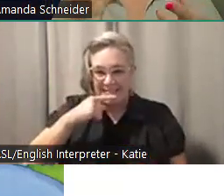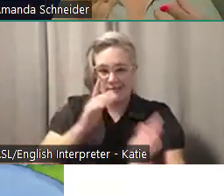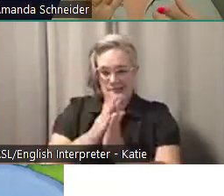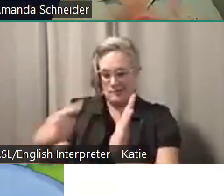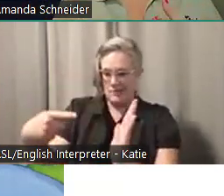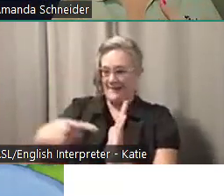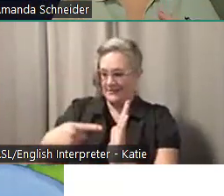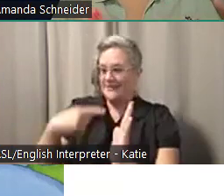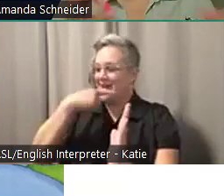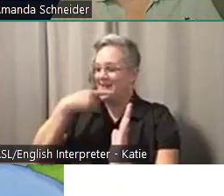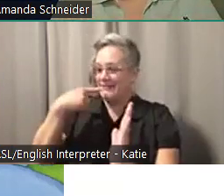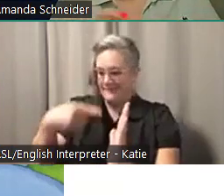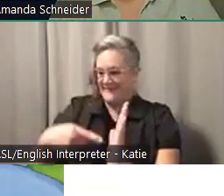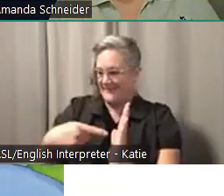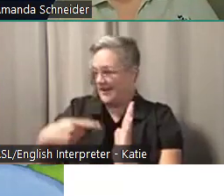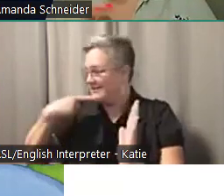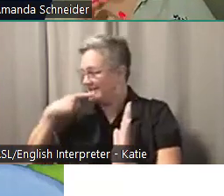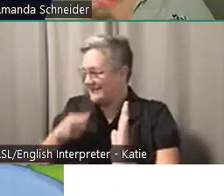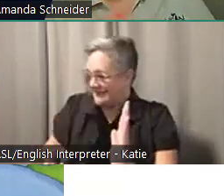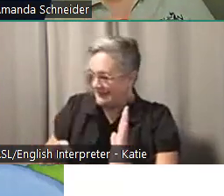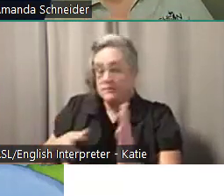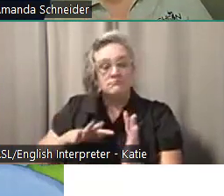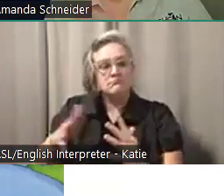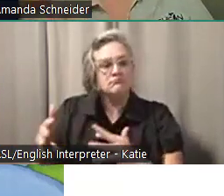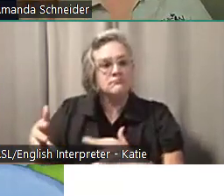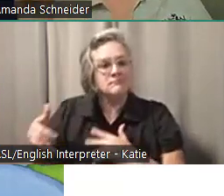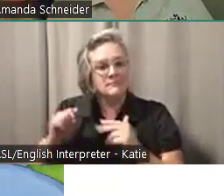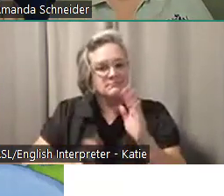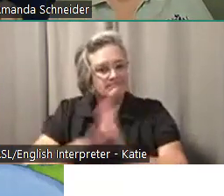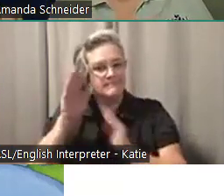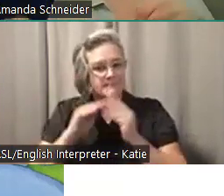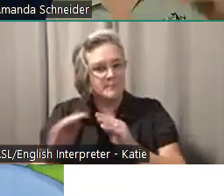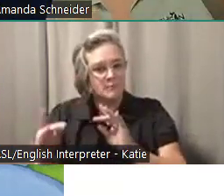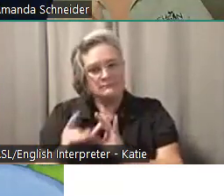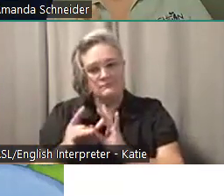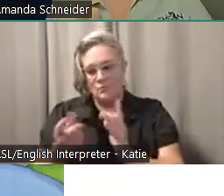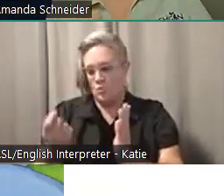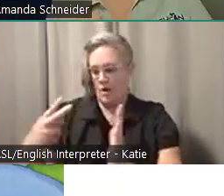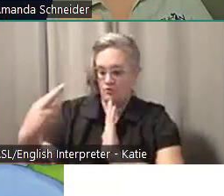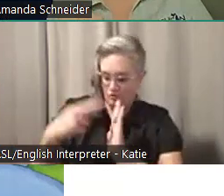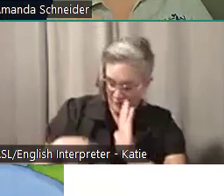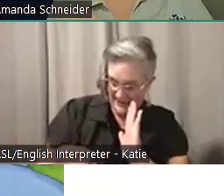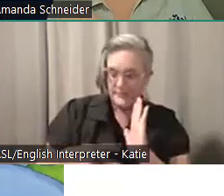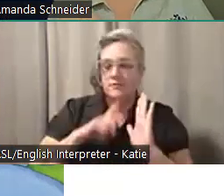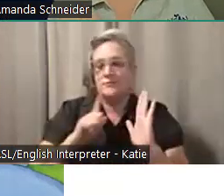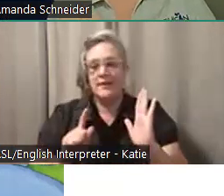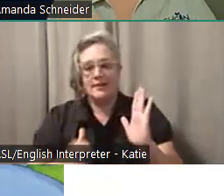So, those are ways you can really build those connections between what you're reading And what you're experiencing.